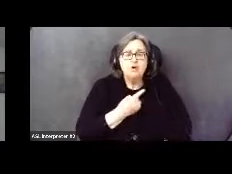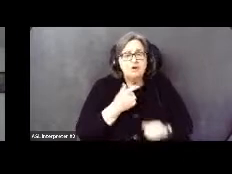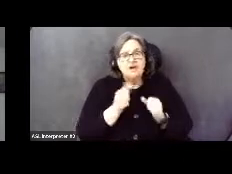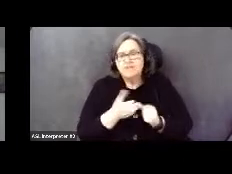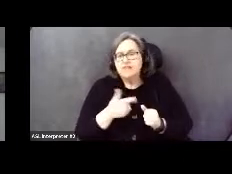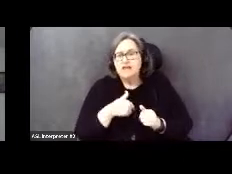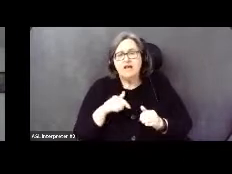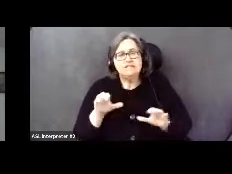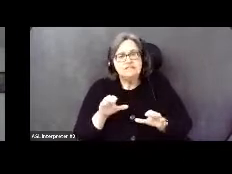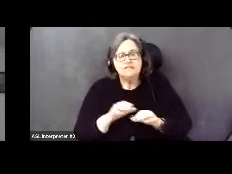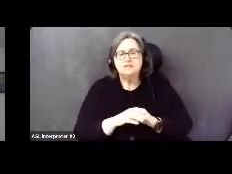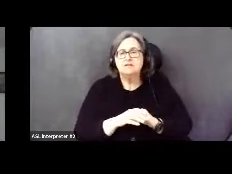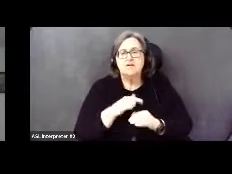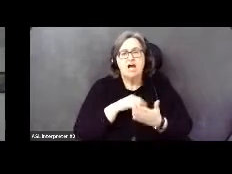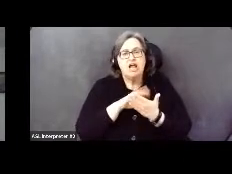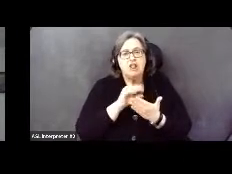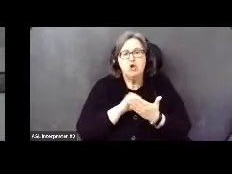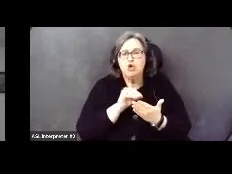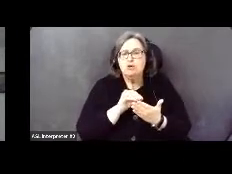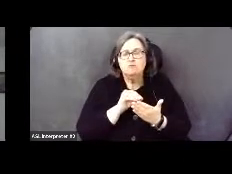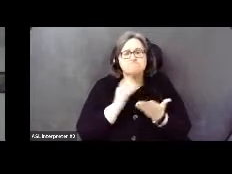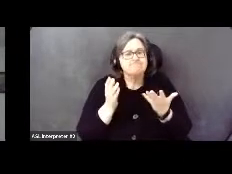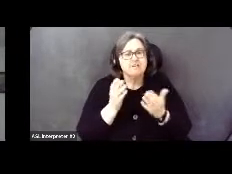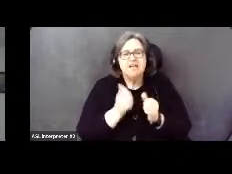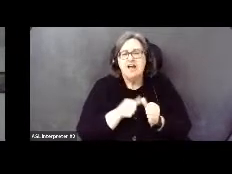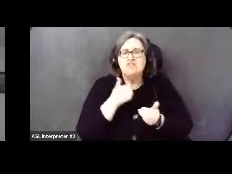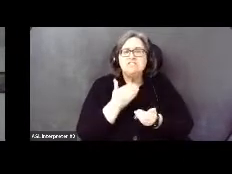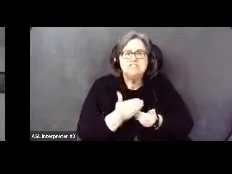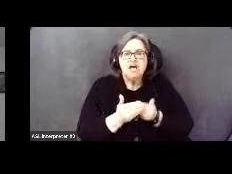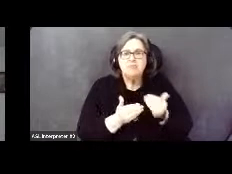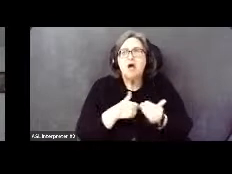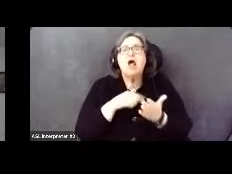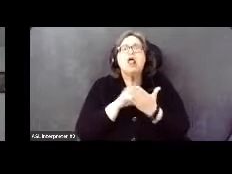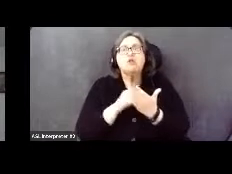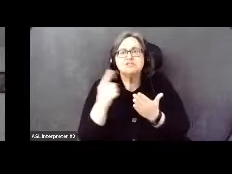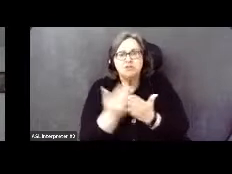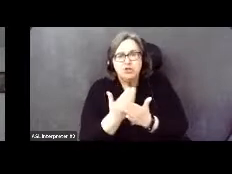I did I learned from every single step brought me something else. First we got the Texas